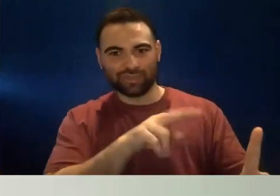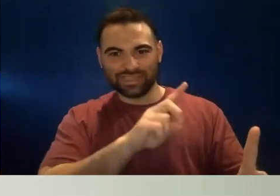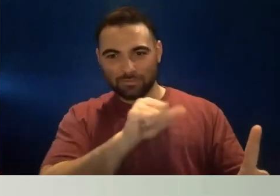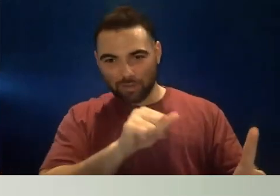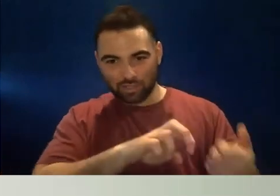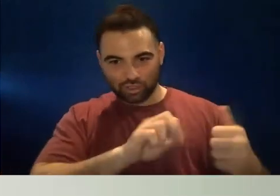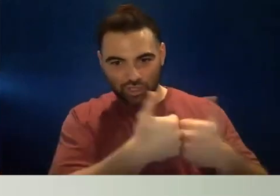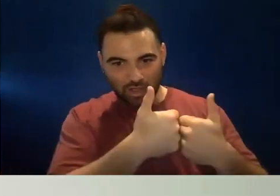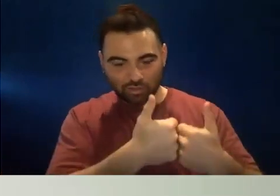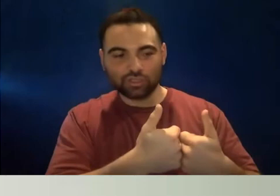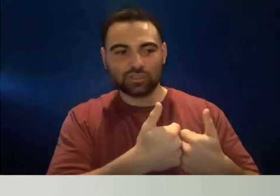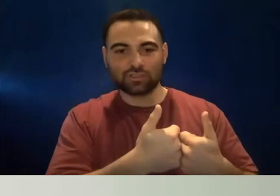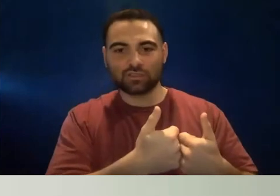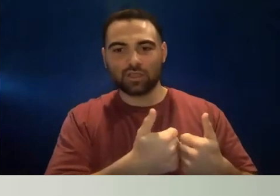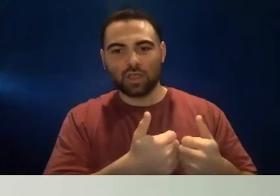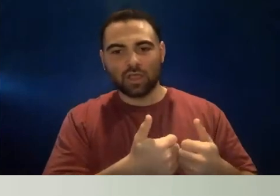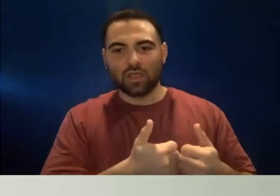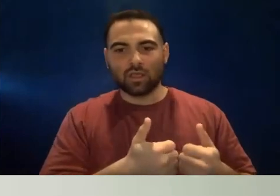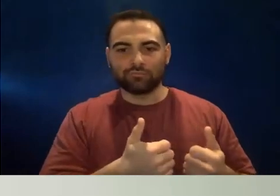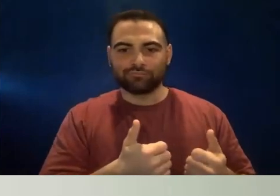People have had to... A lot of people end up relying on paratransit